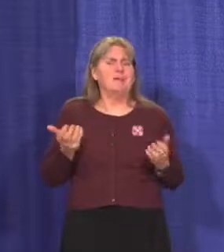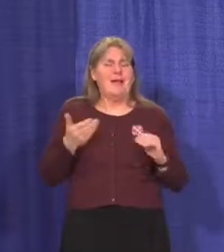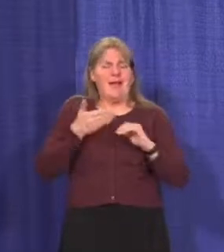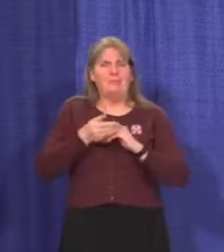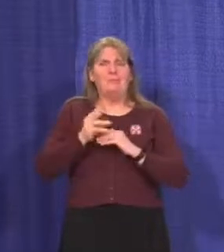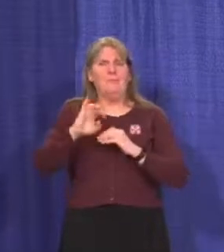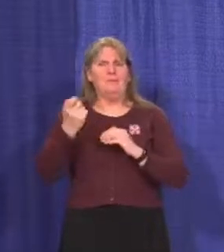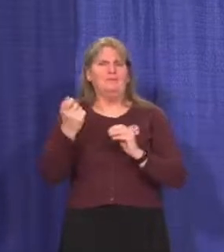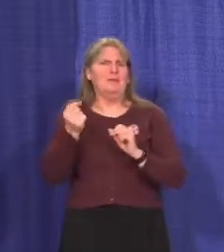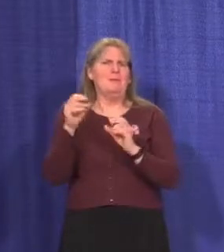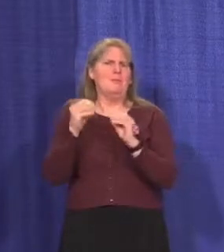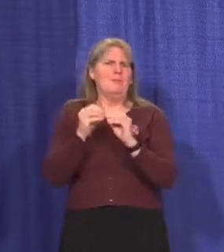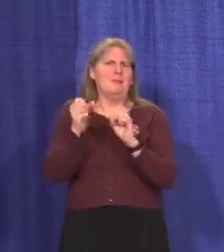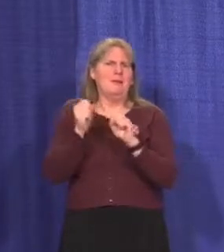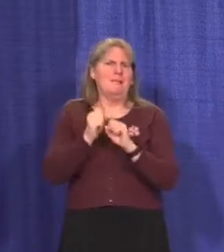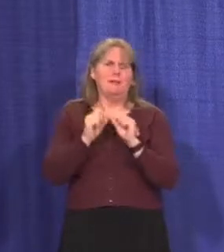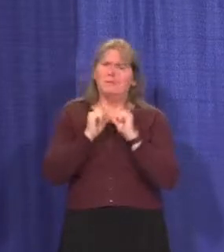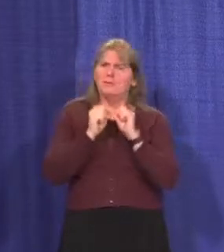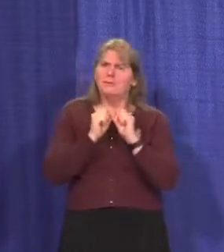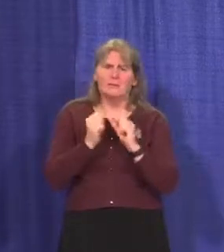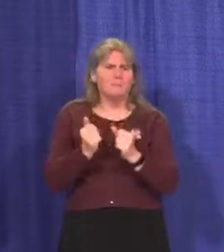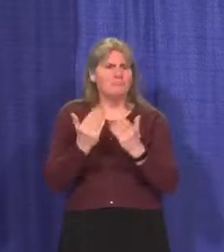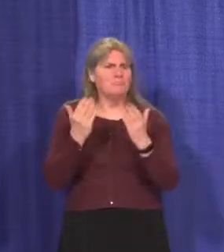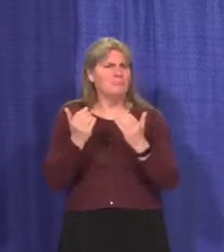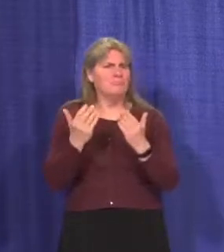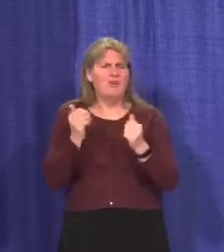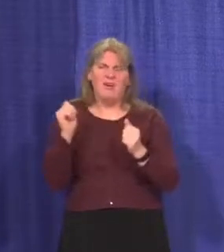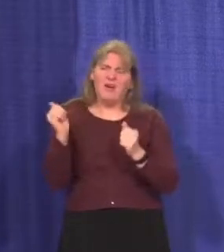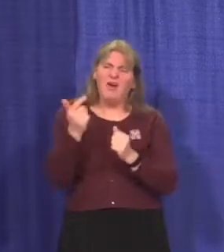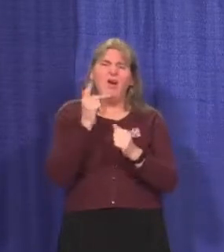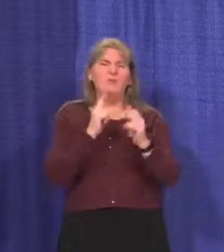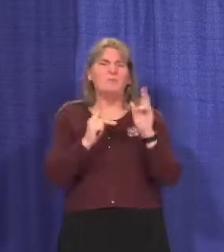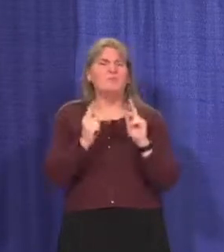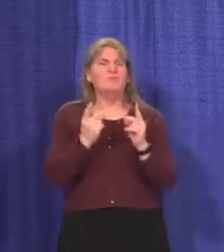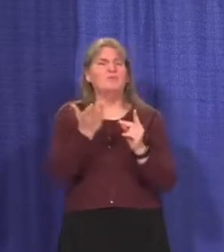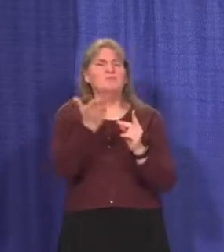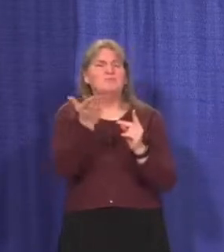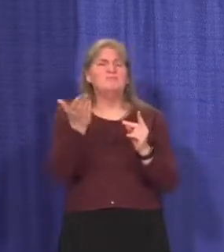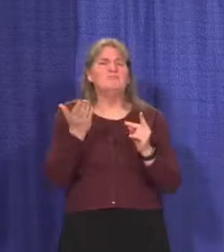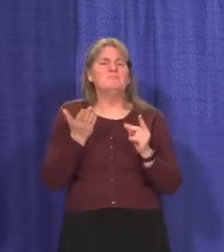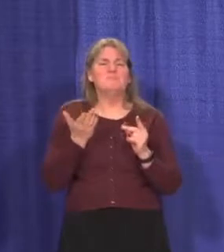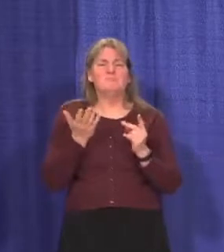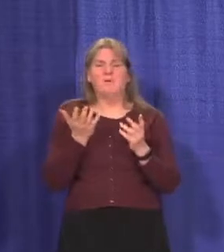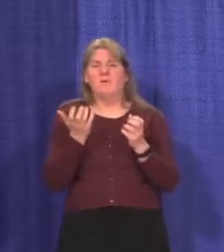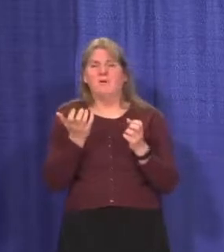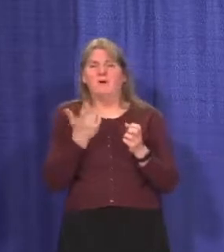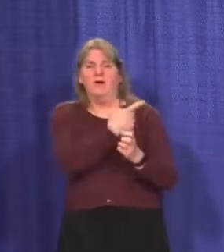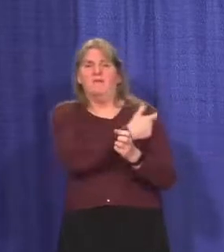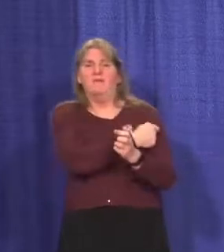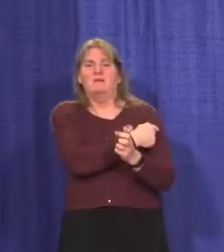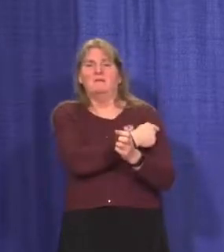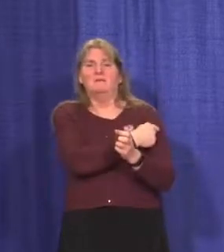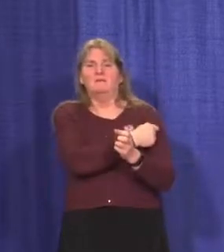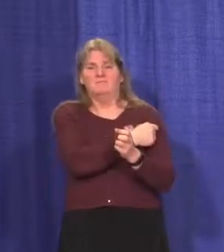to make sure everyone who wants a vaccine gets it and if we go